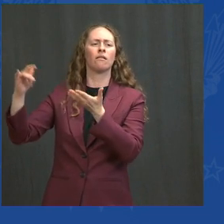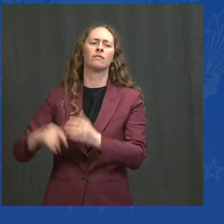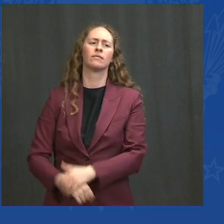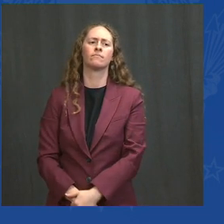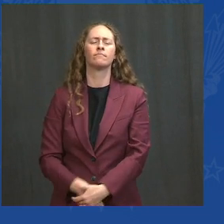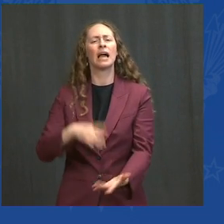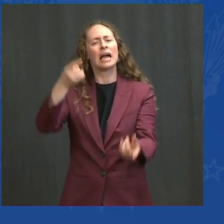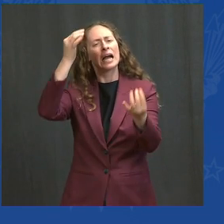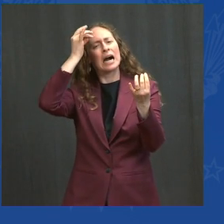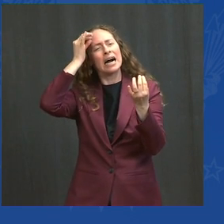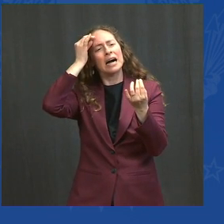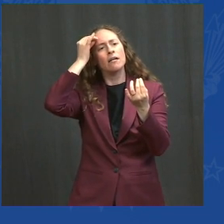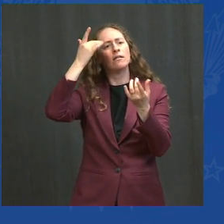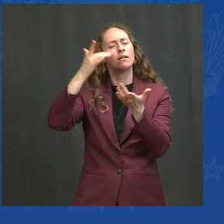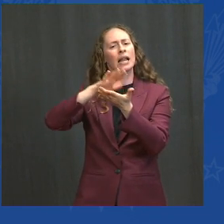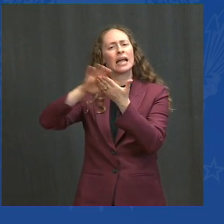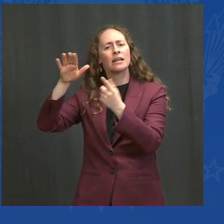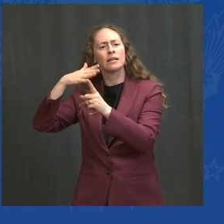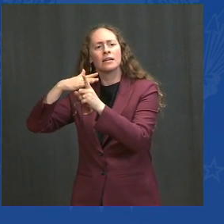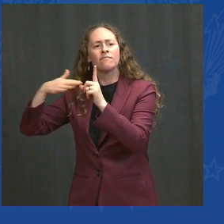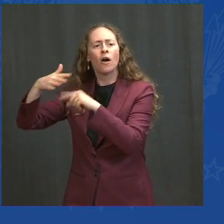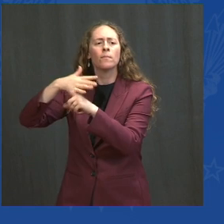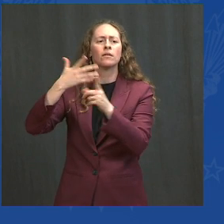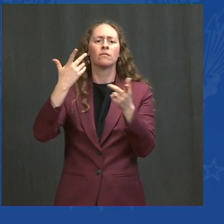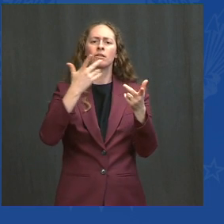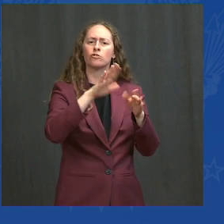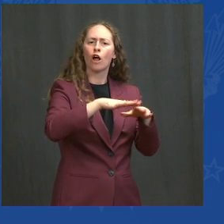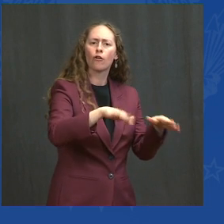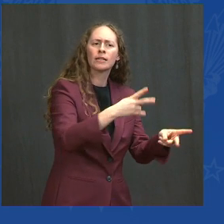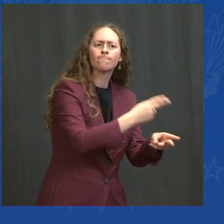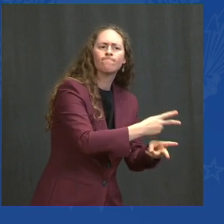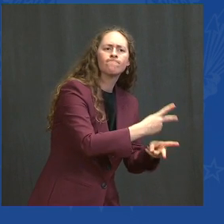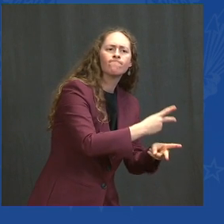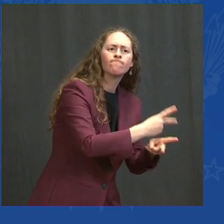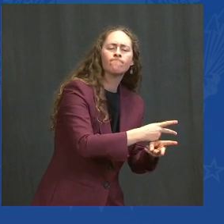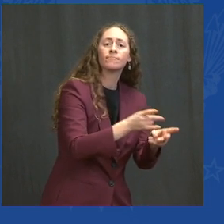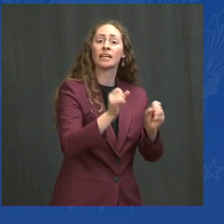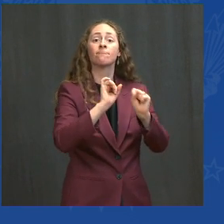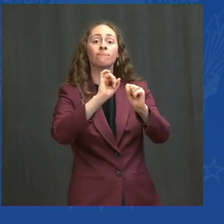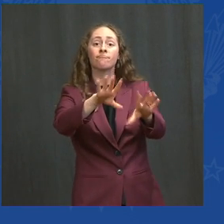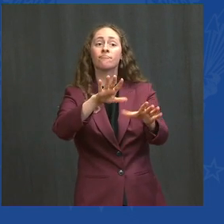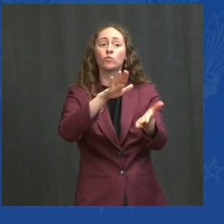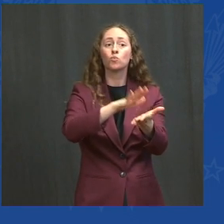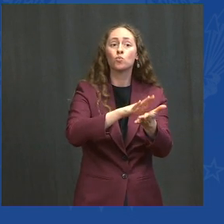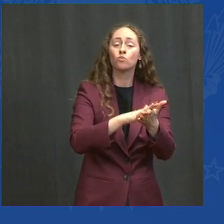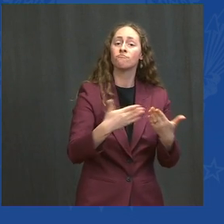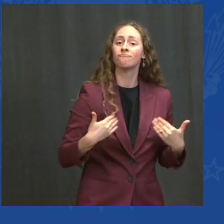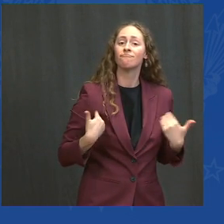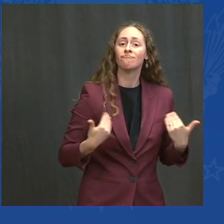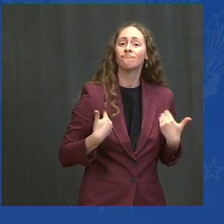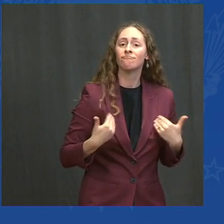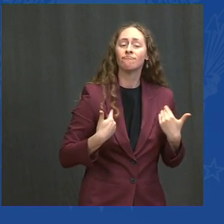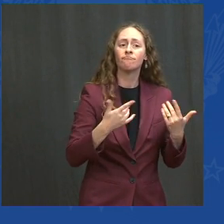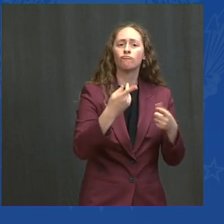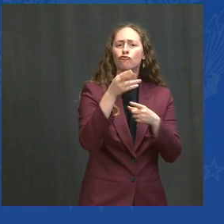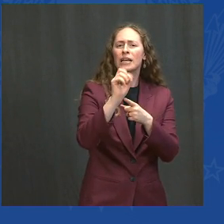and paid leave, universal pre-K, free community college. The human infrastructure is intertwined with our physical infrastructure.